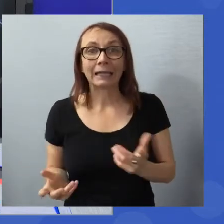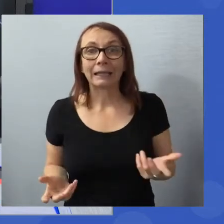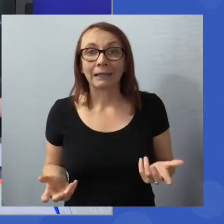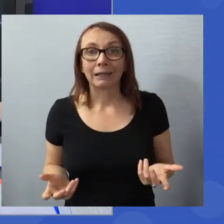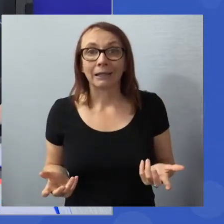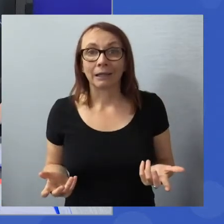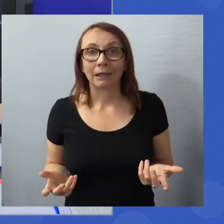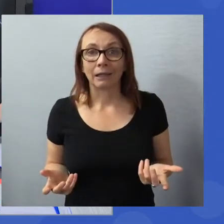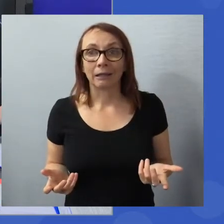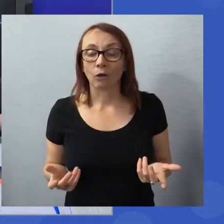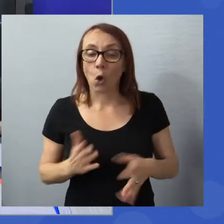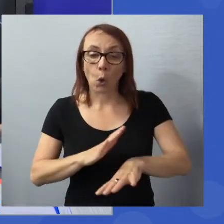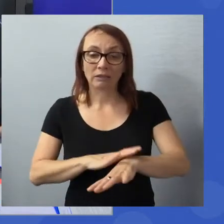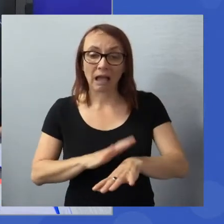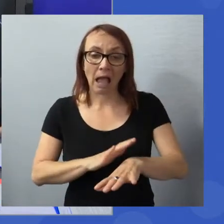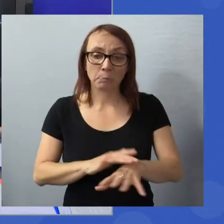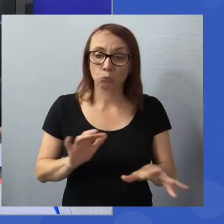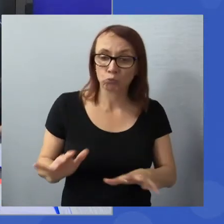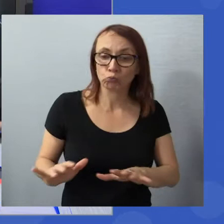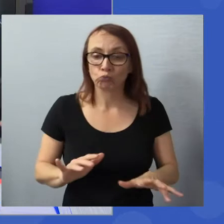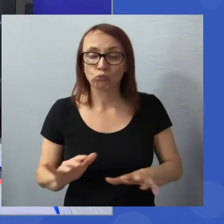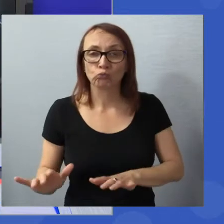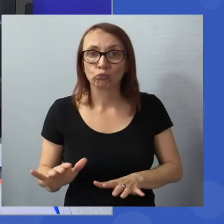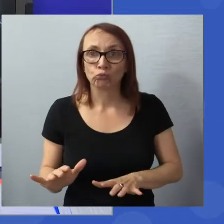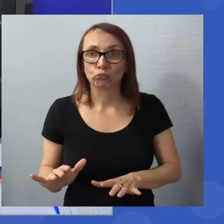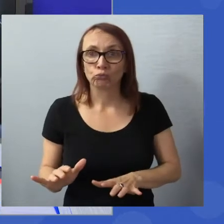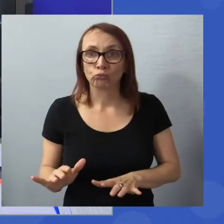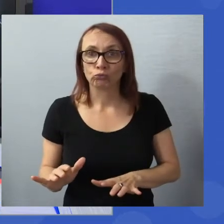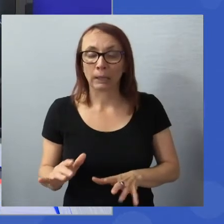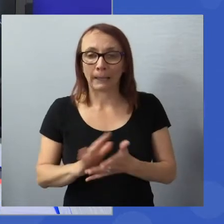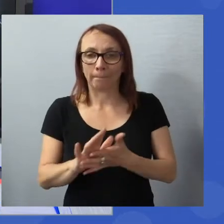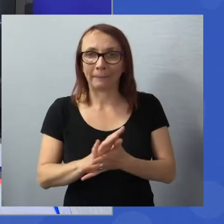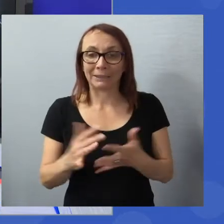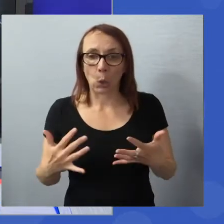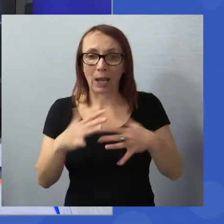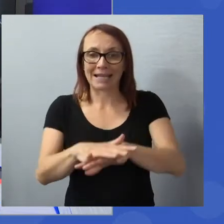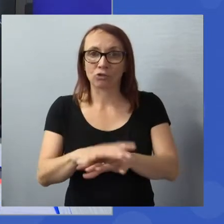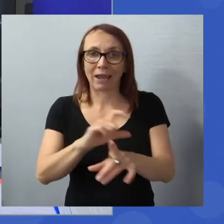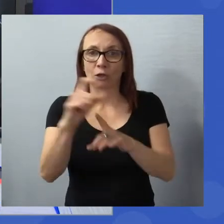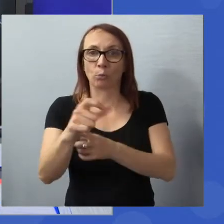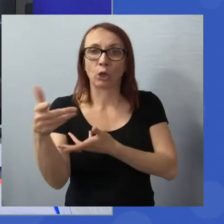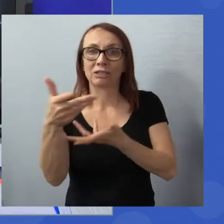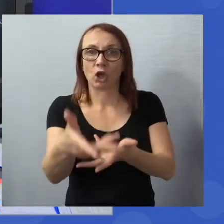spend time via so the dog integrated community service